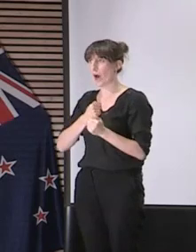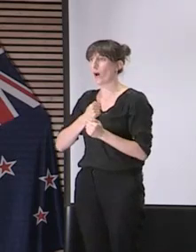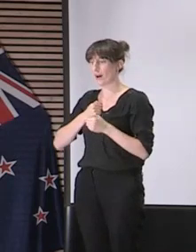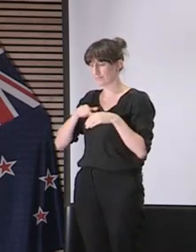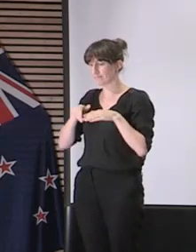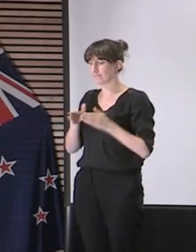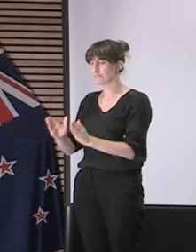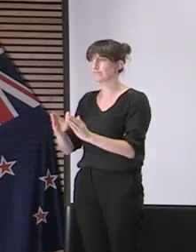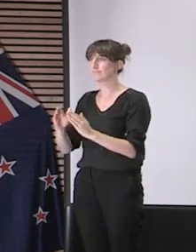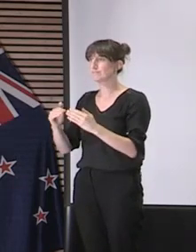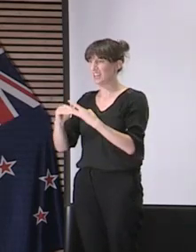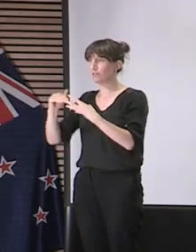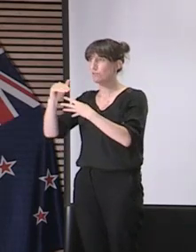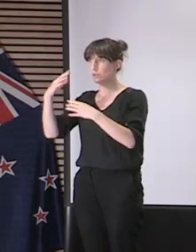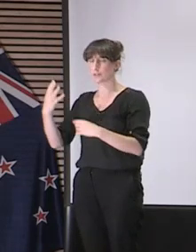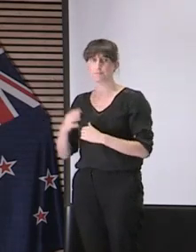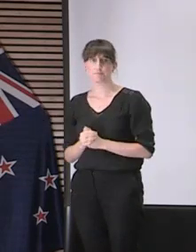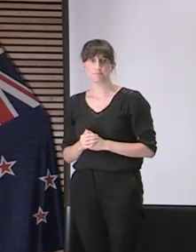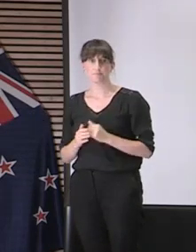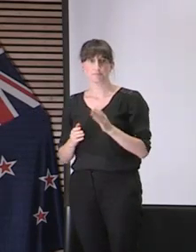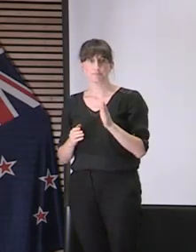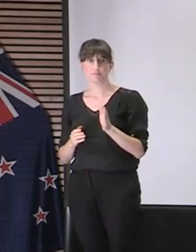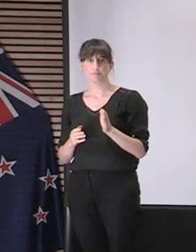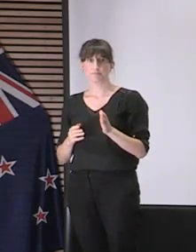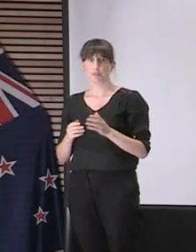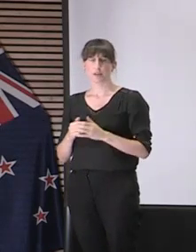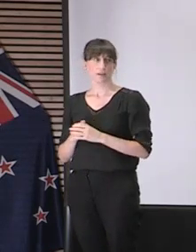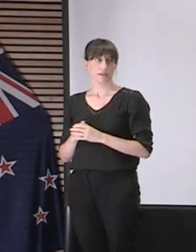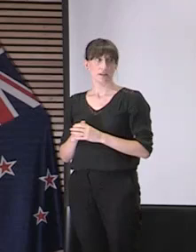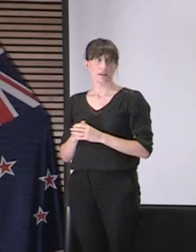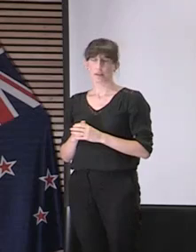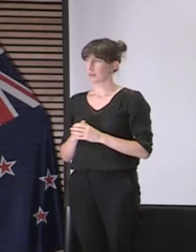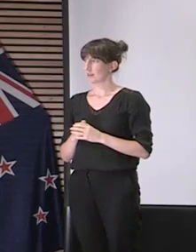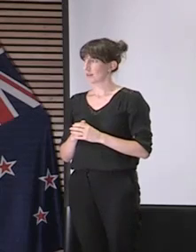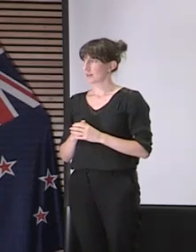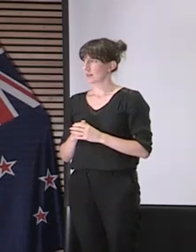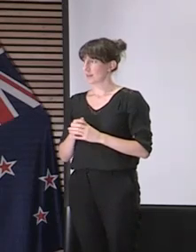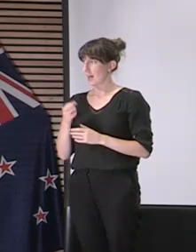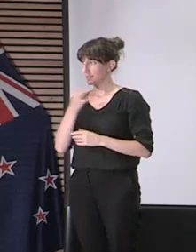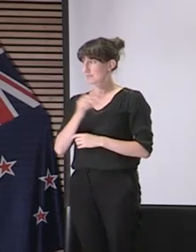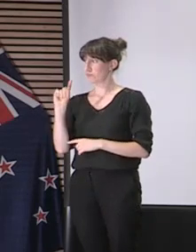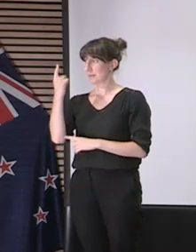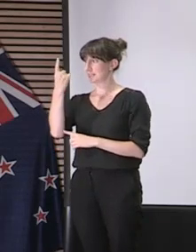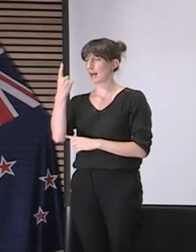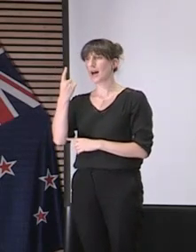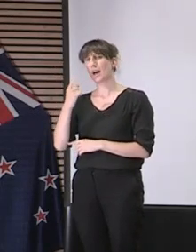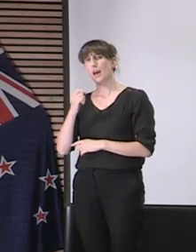others but we stand by that. We are halfway through the lockdown, I am wondering has it actually changed your life